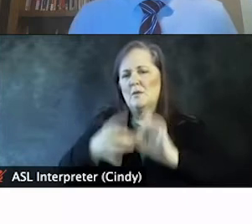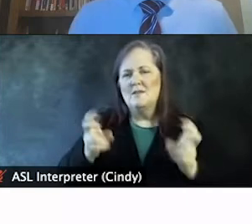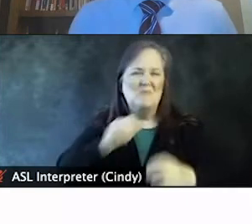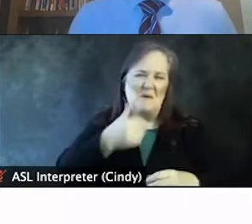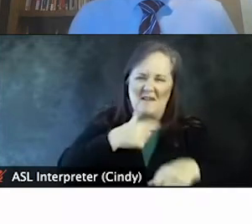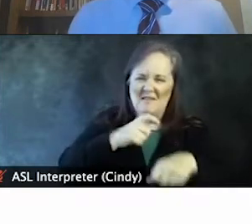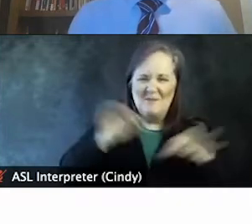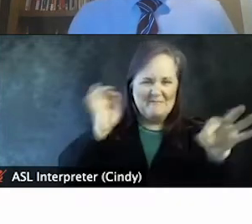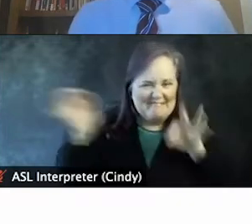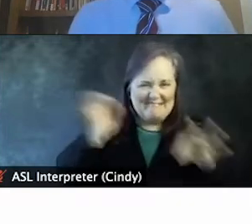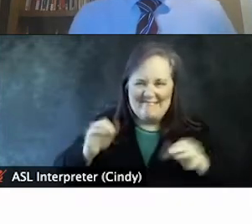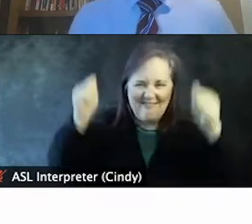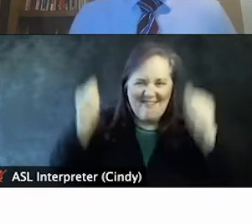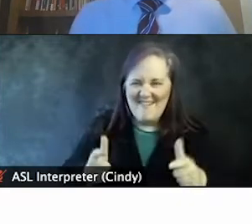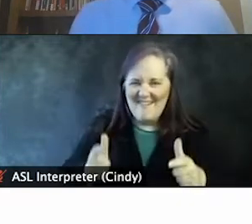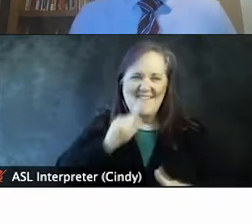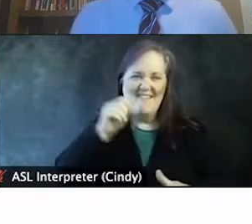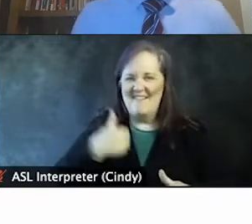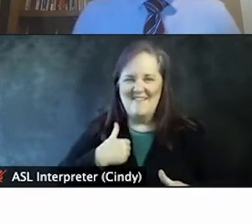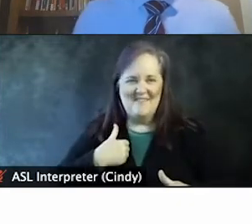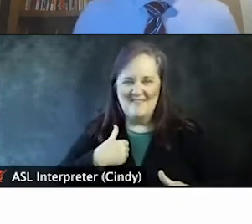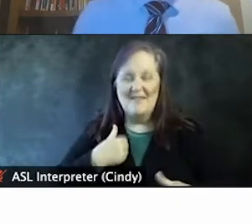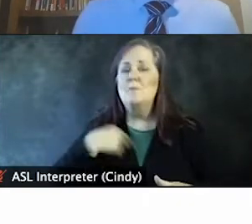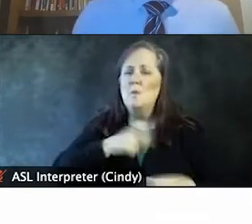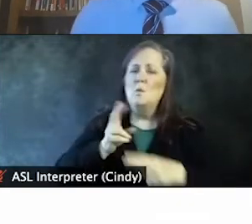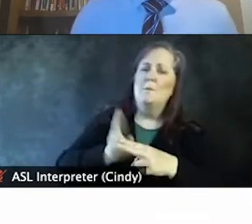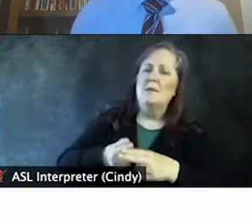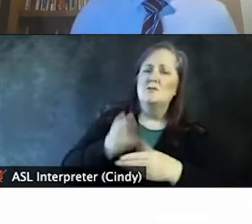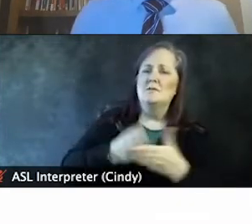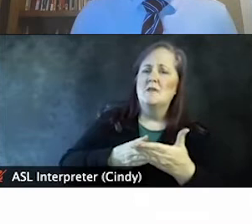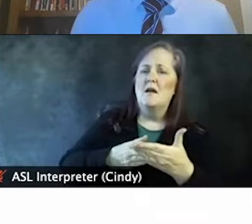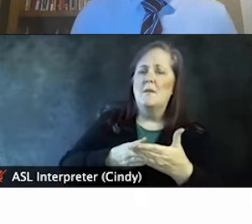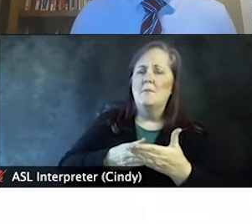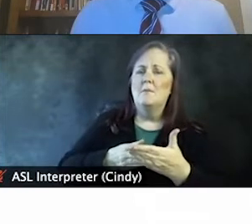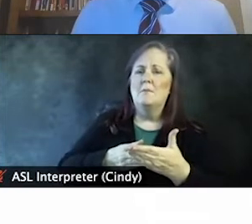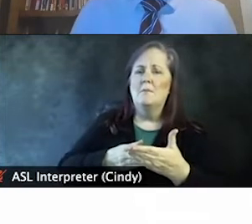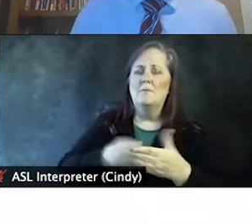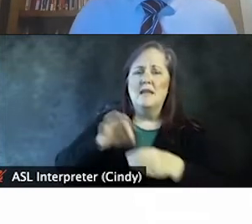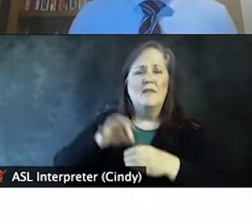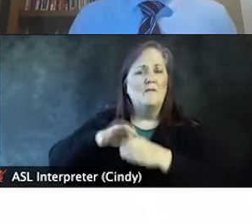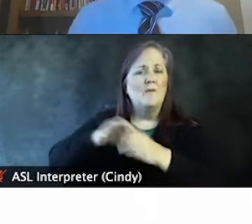in the state, researchers both at universities and also researchers at companies and private industry.